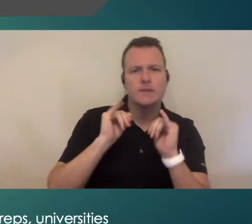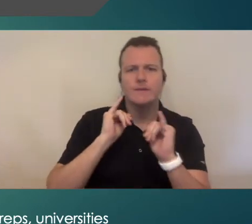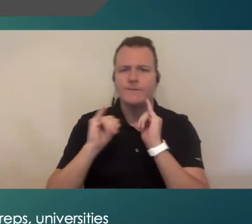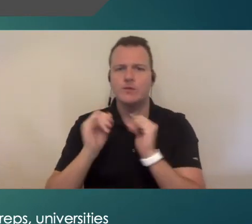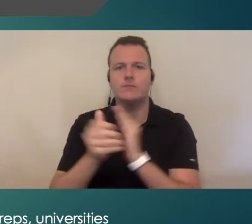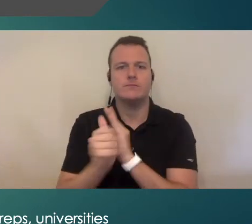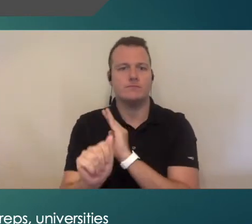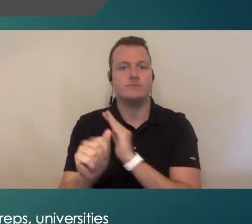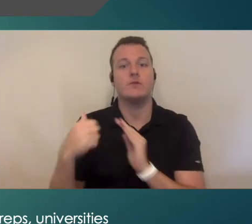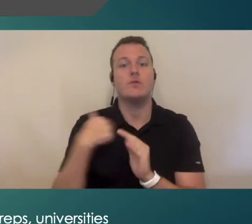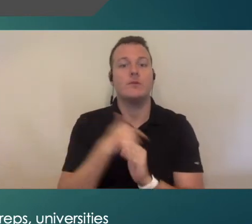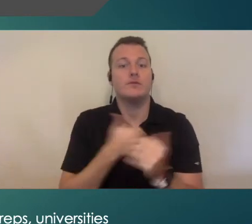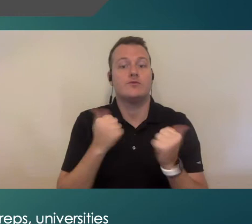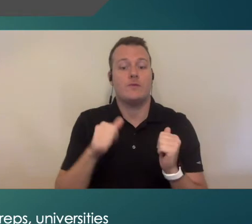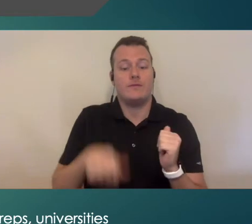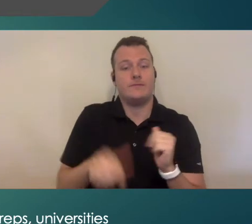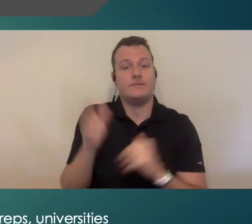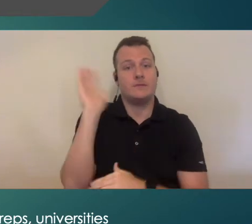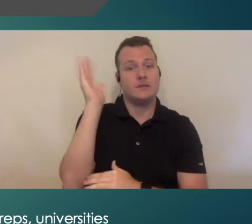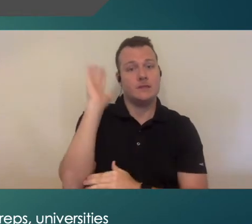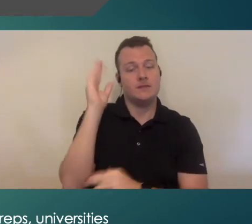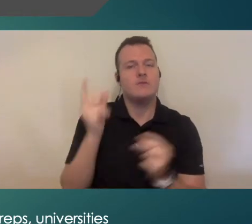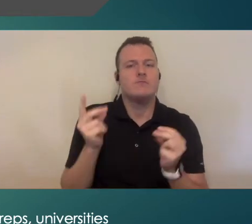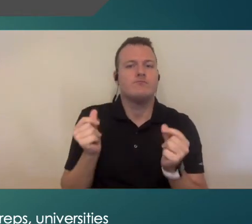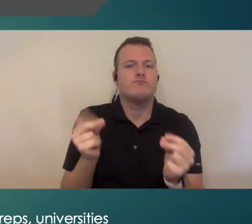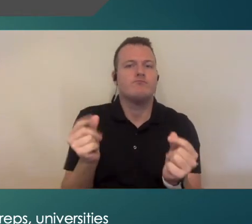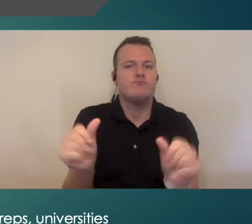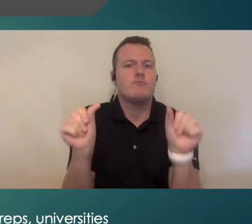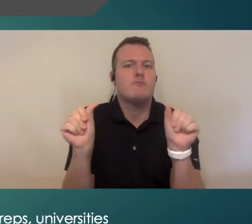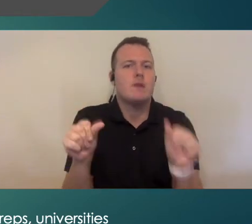We will do our best to make this formal presentation as quick as possible so